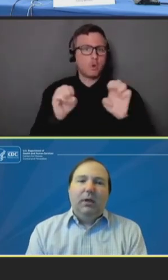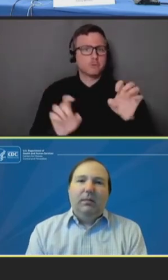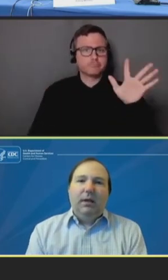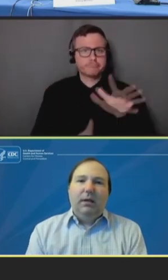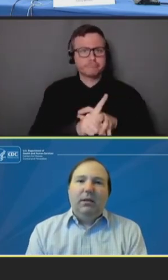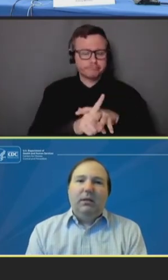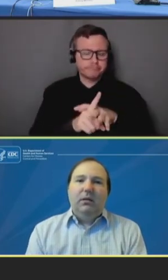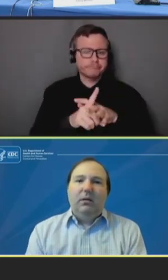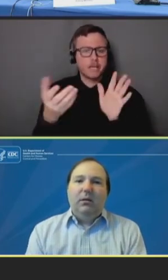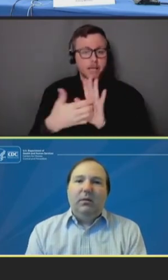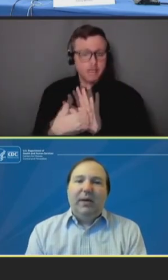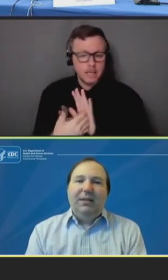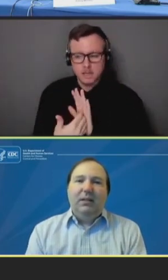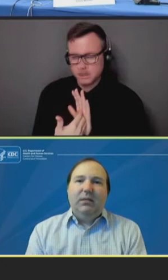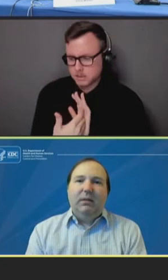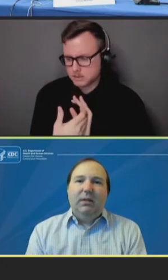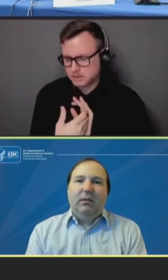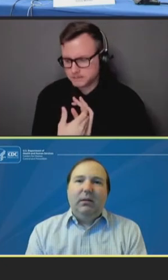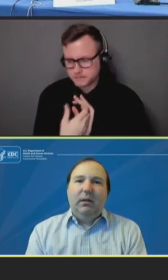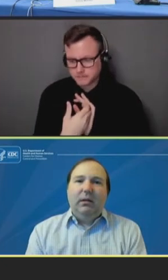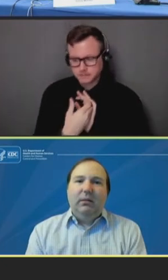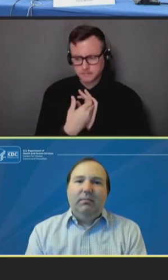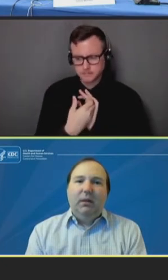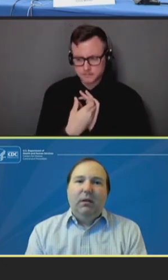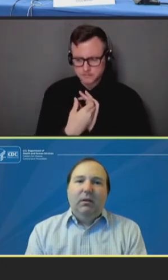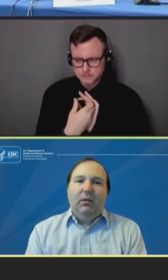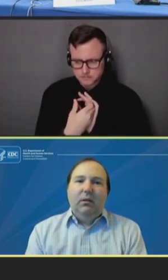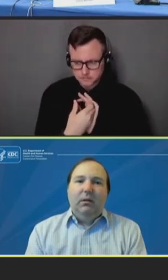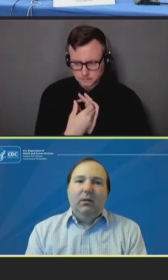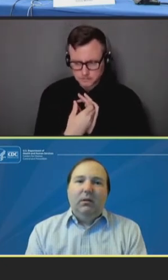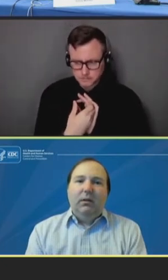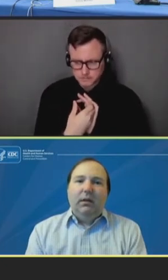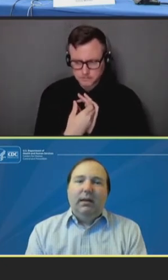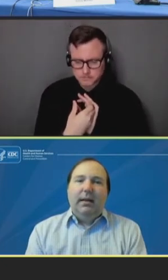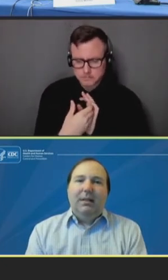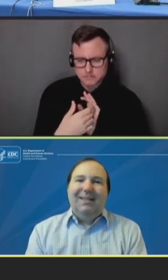Yeah, I mean, as to the Vaccine Safety Datalink, you know, it's -- that is an